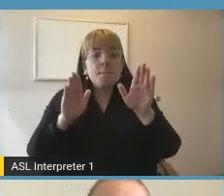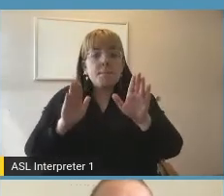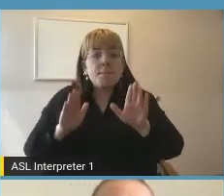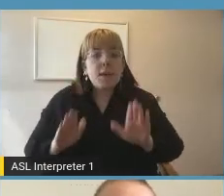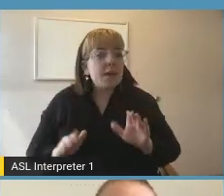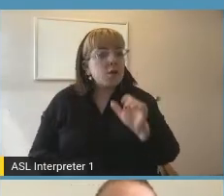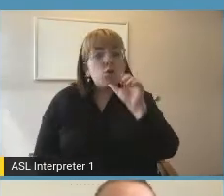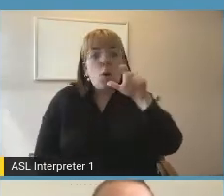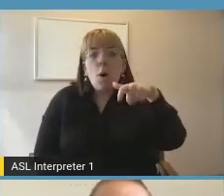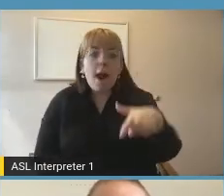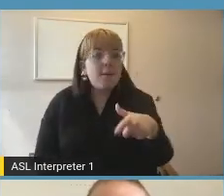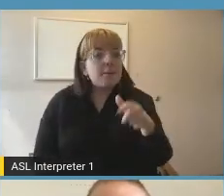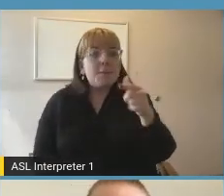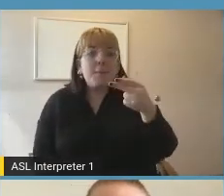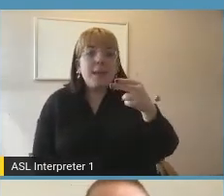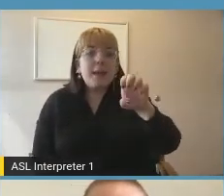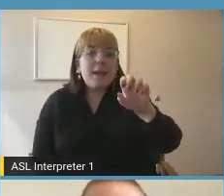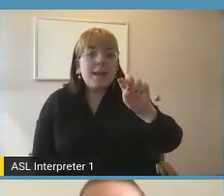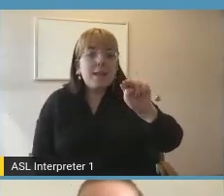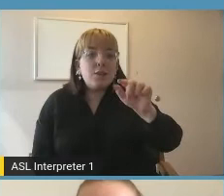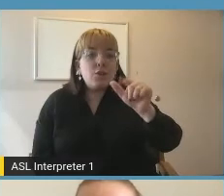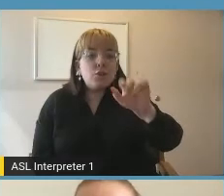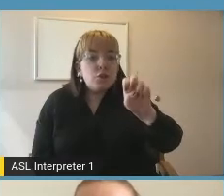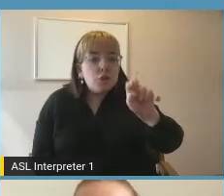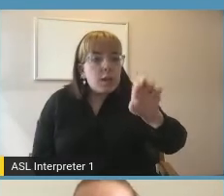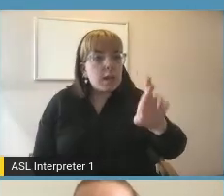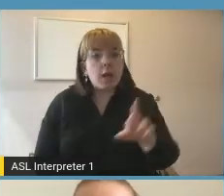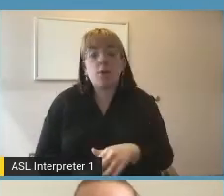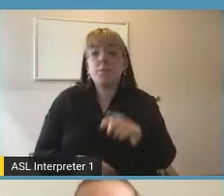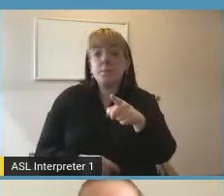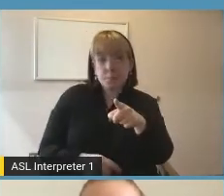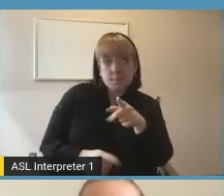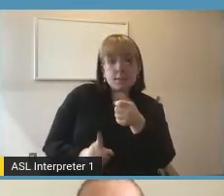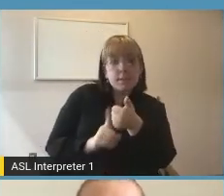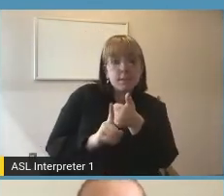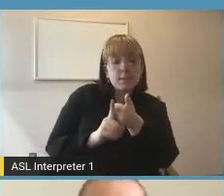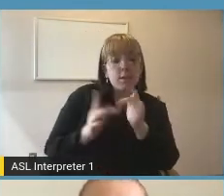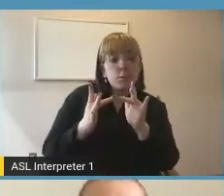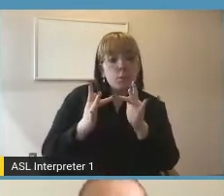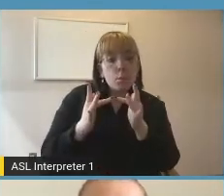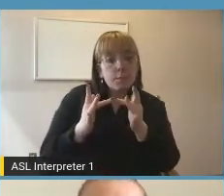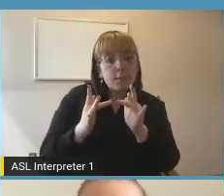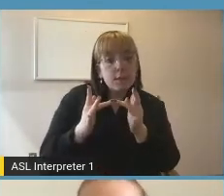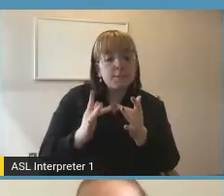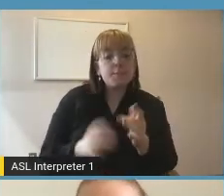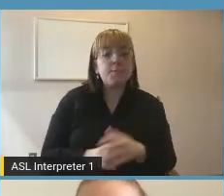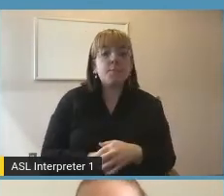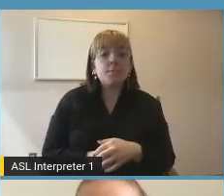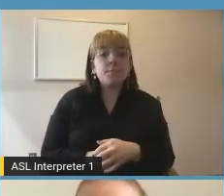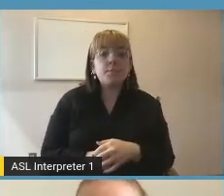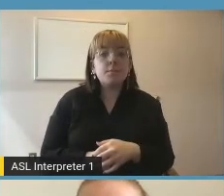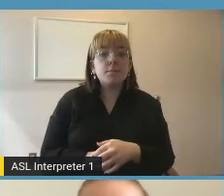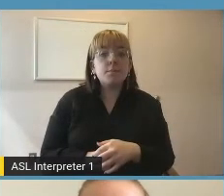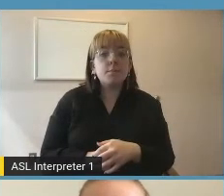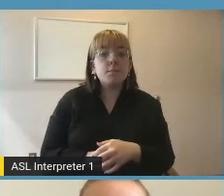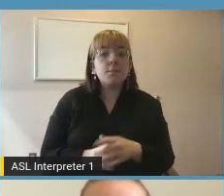So auphonic is a website -- actually, I am on this tab so I'm pretty sure I can just